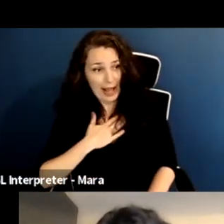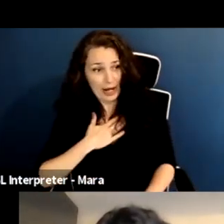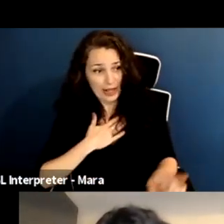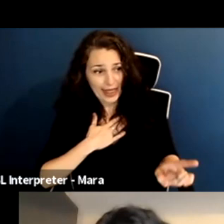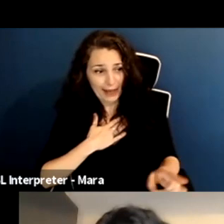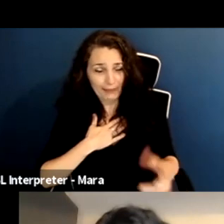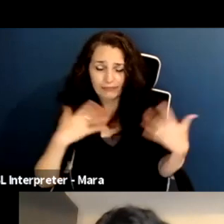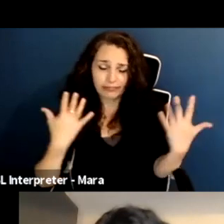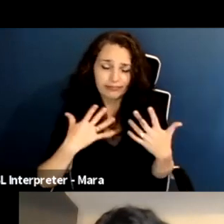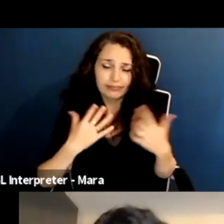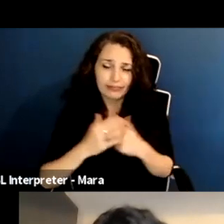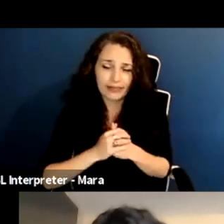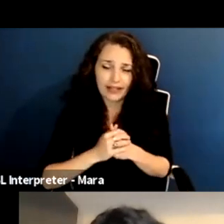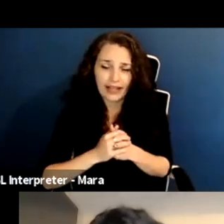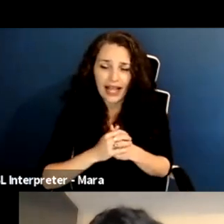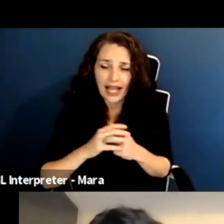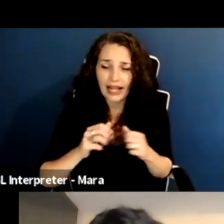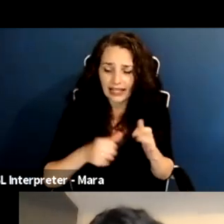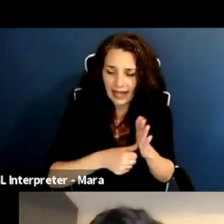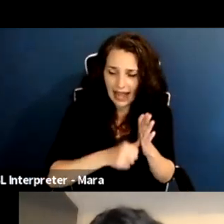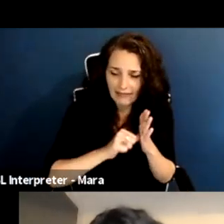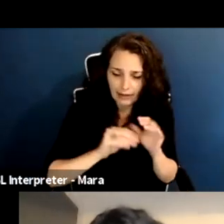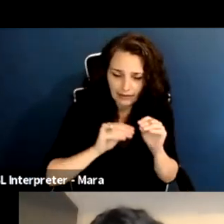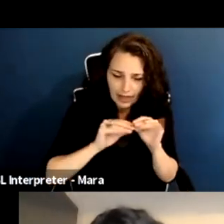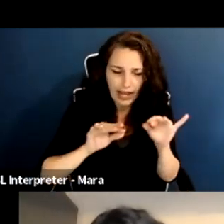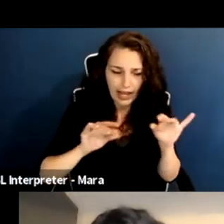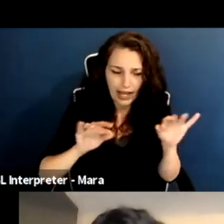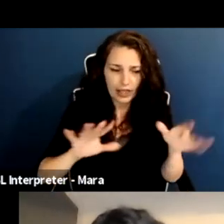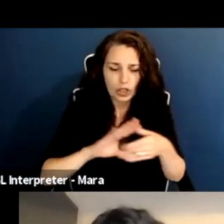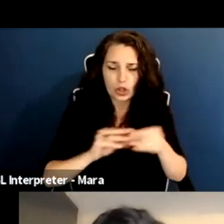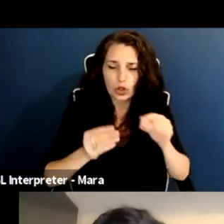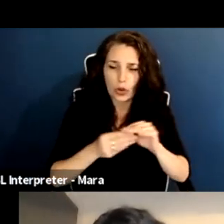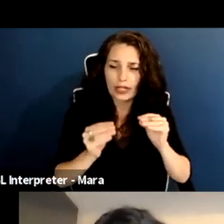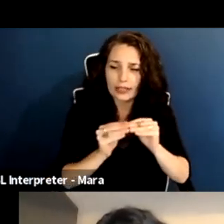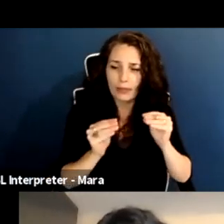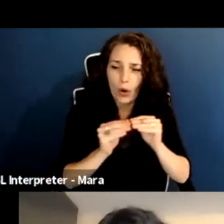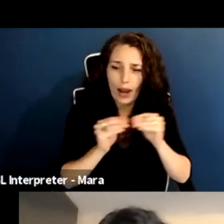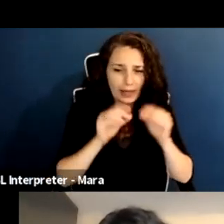these stories and that we have these amazing people